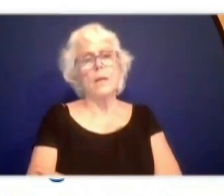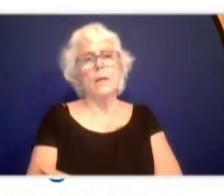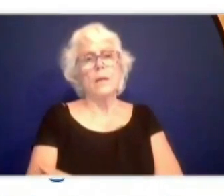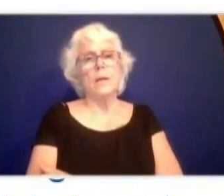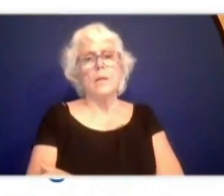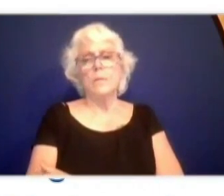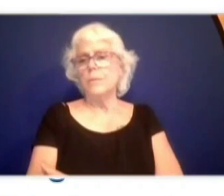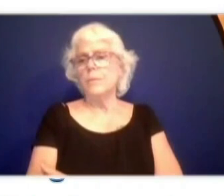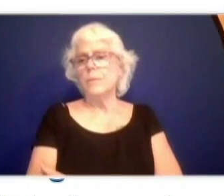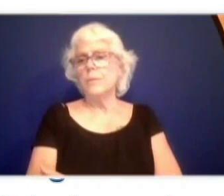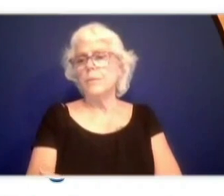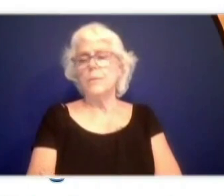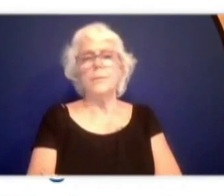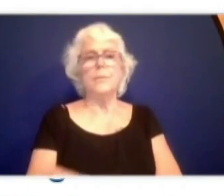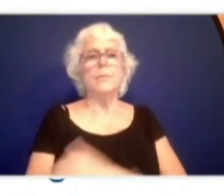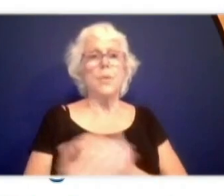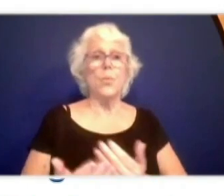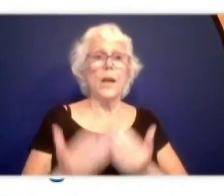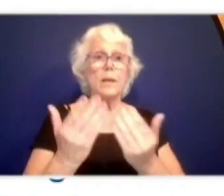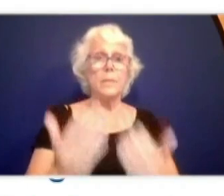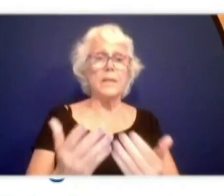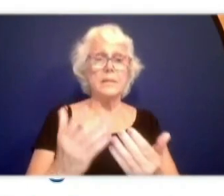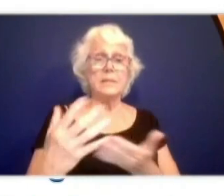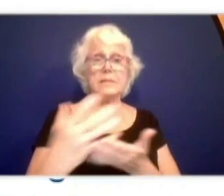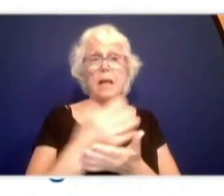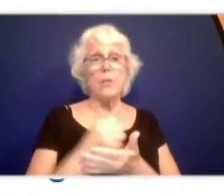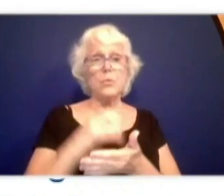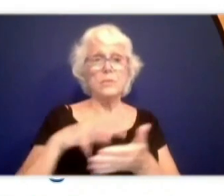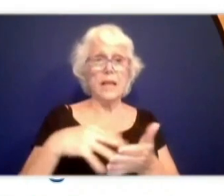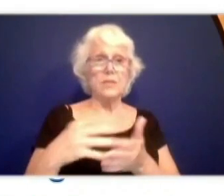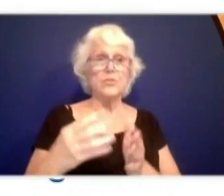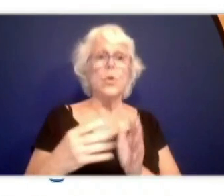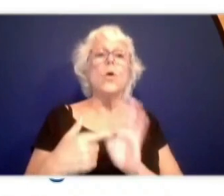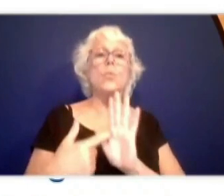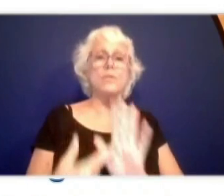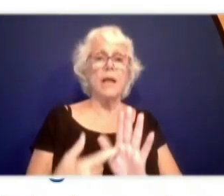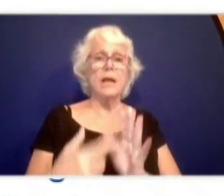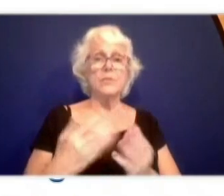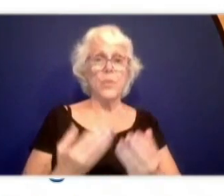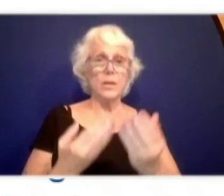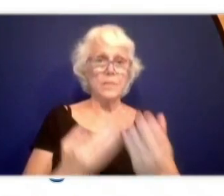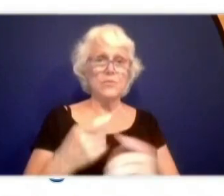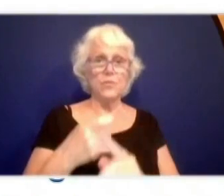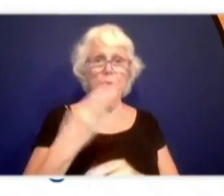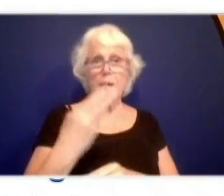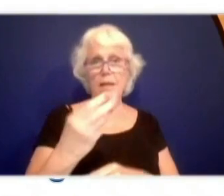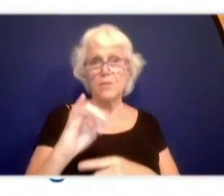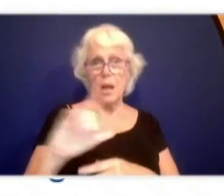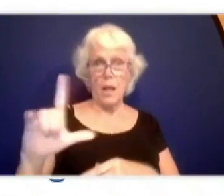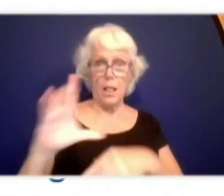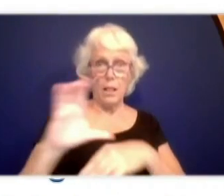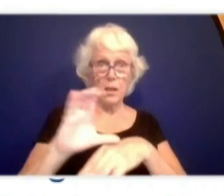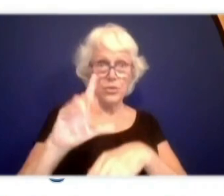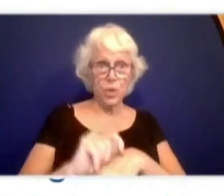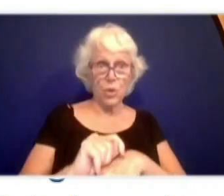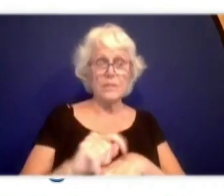The recommended salary schedule reflects the recommendation from HIL consultants. They're the experts that the district